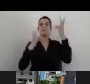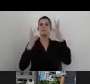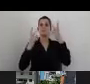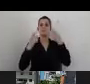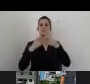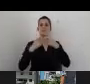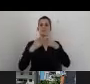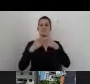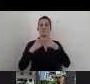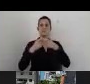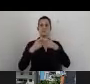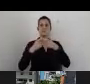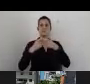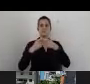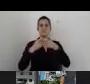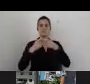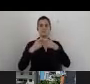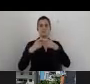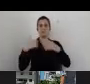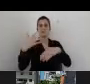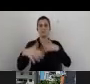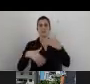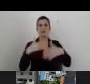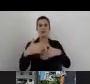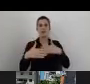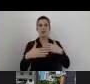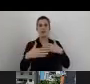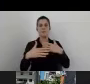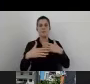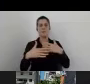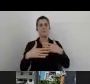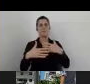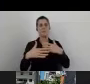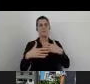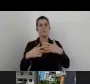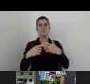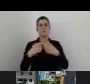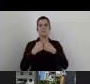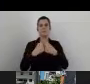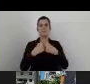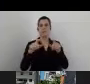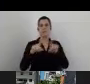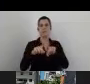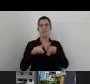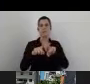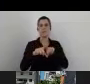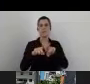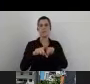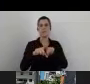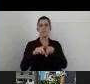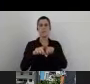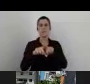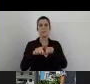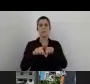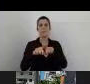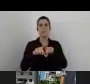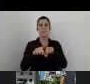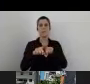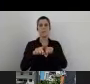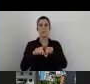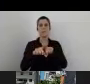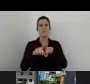we can face it like the Public Ministry and others regulators.